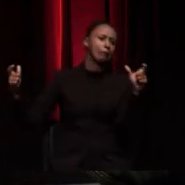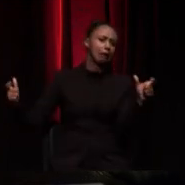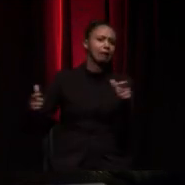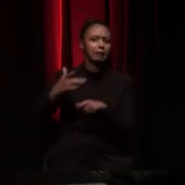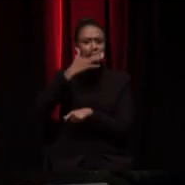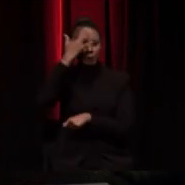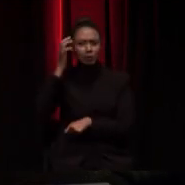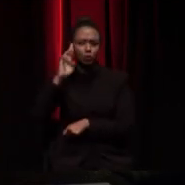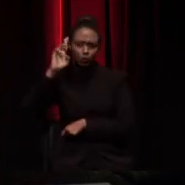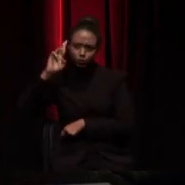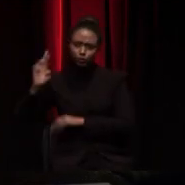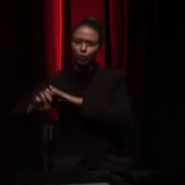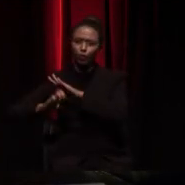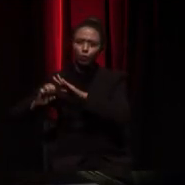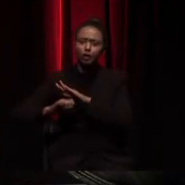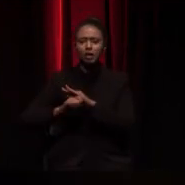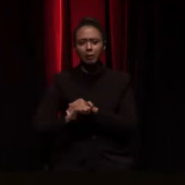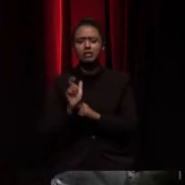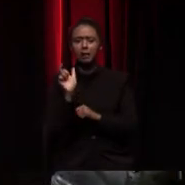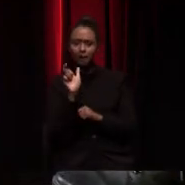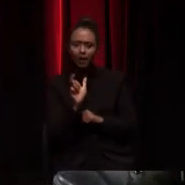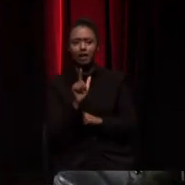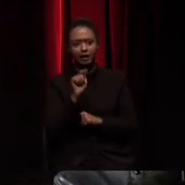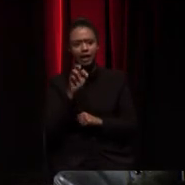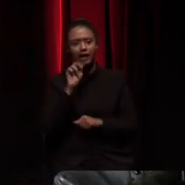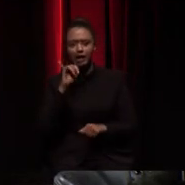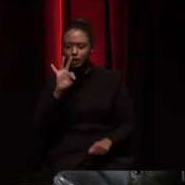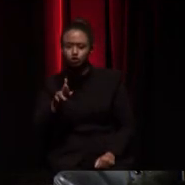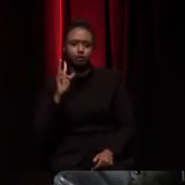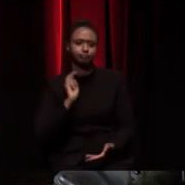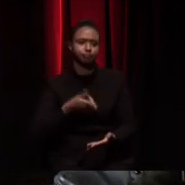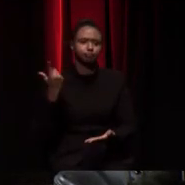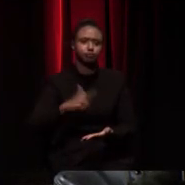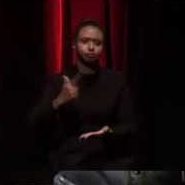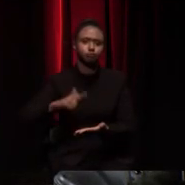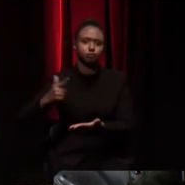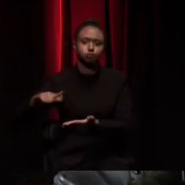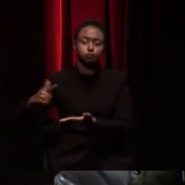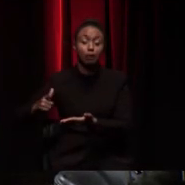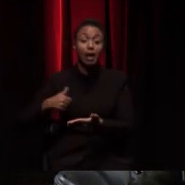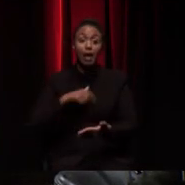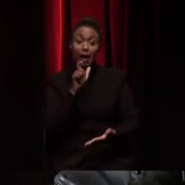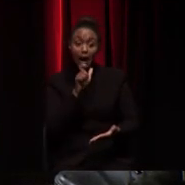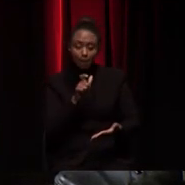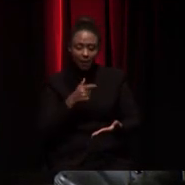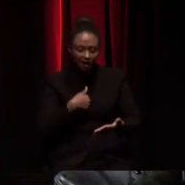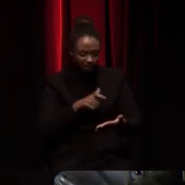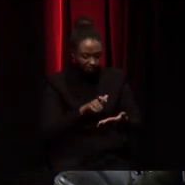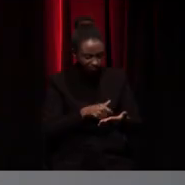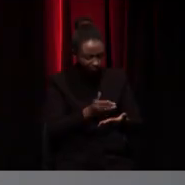During edition I took it out. Since I was little I learnt